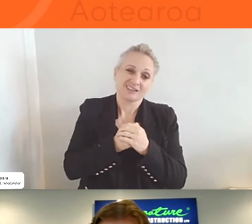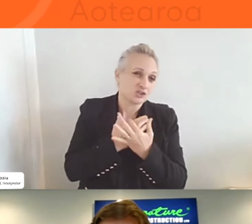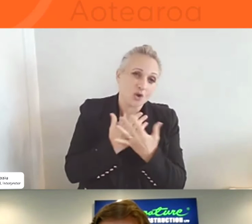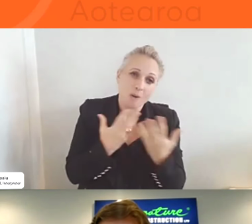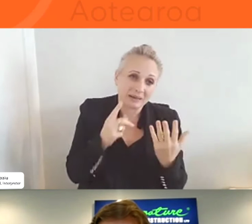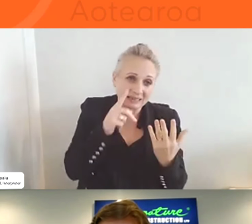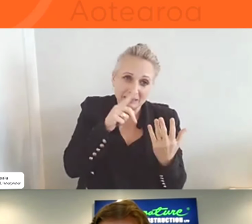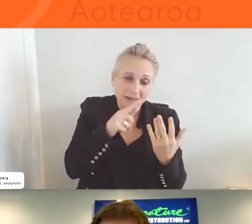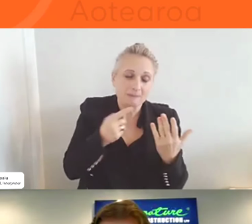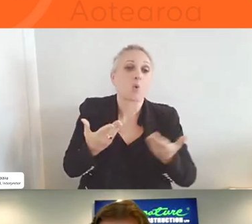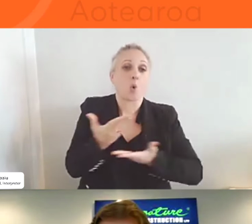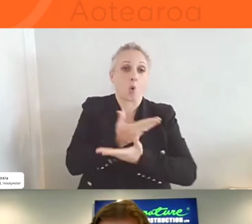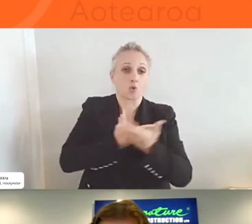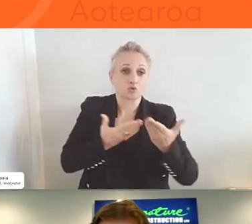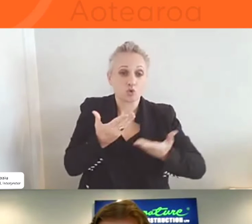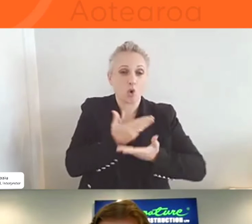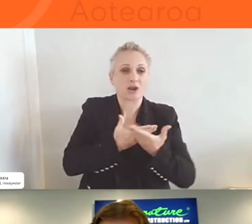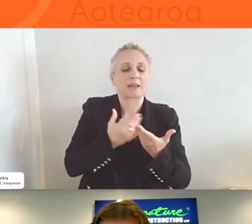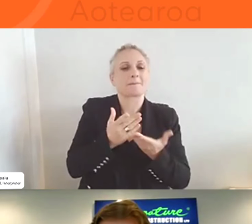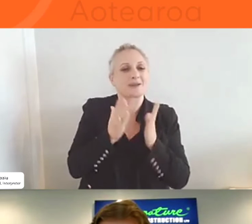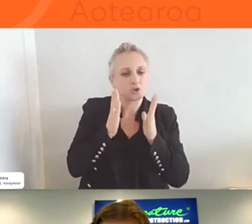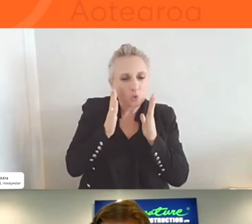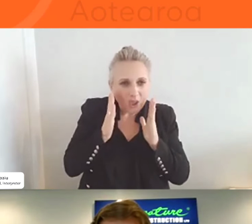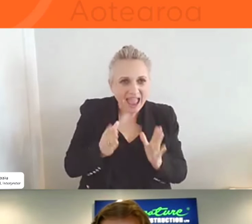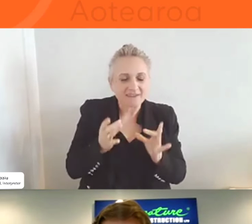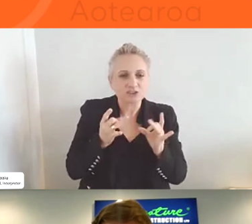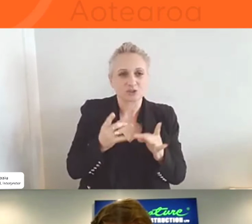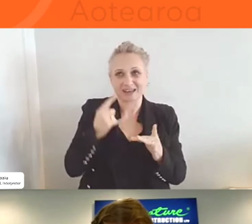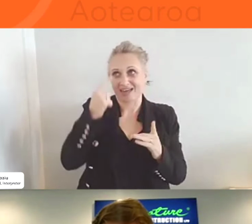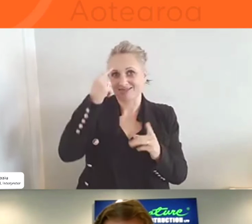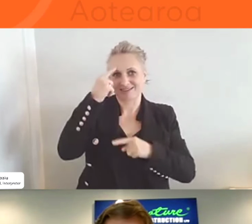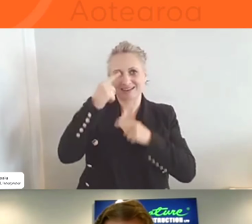about that actually early in the process. Yeah, absolutely. I think